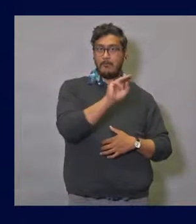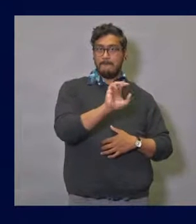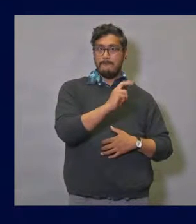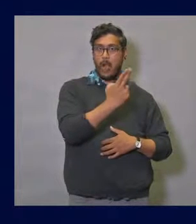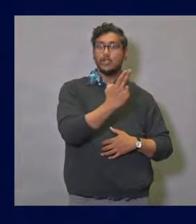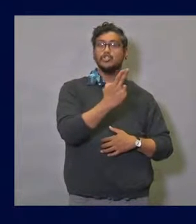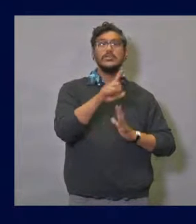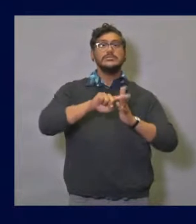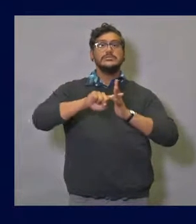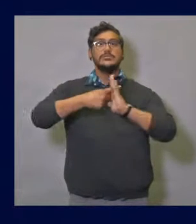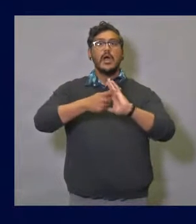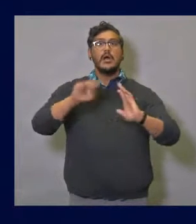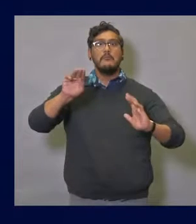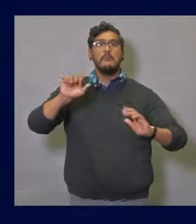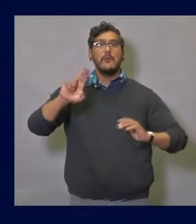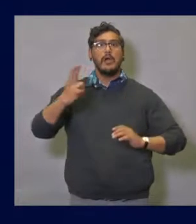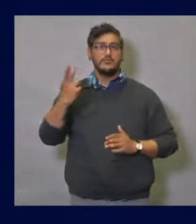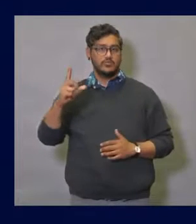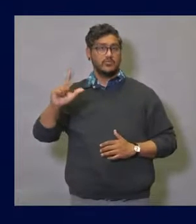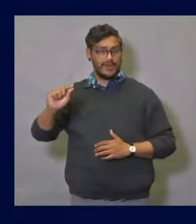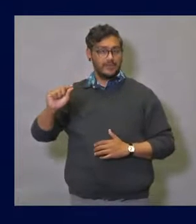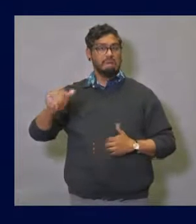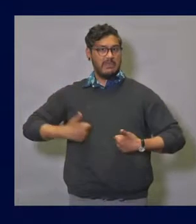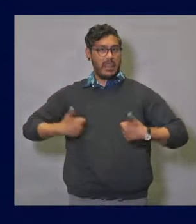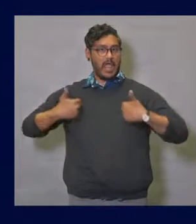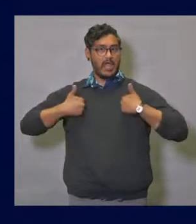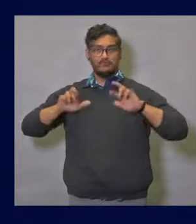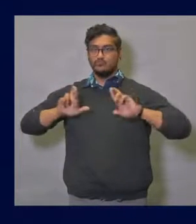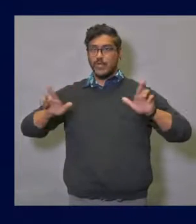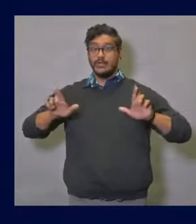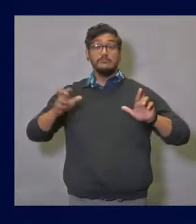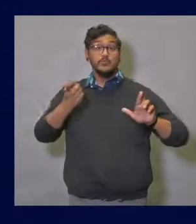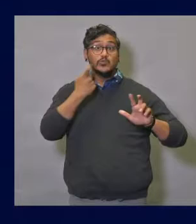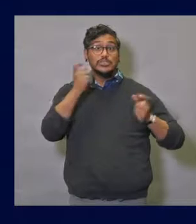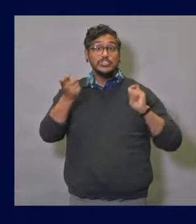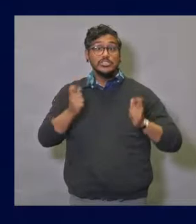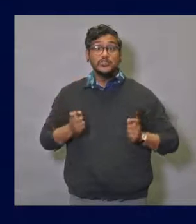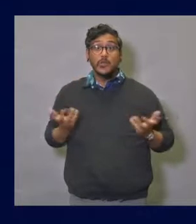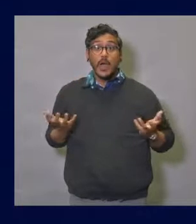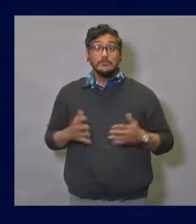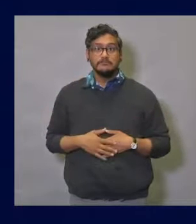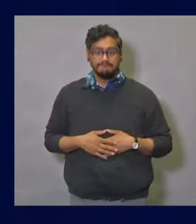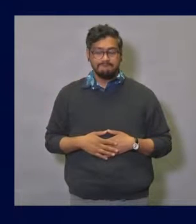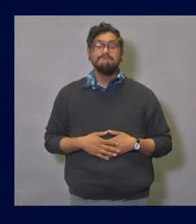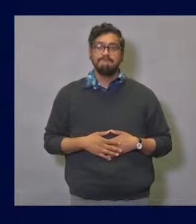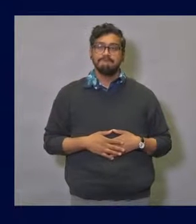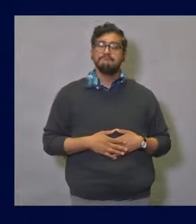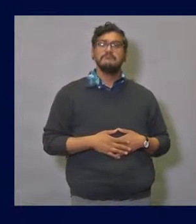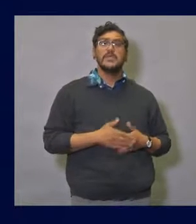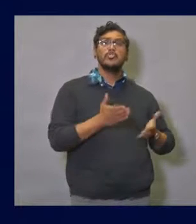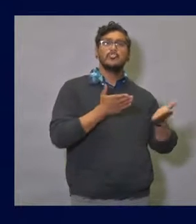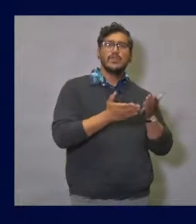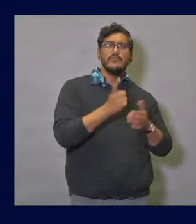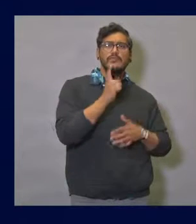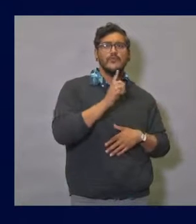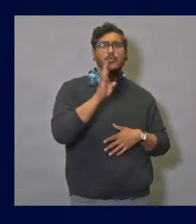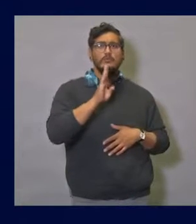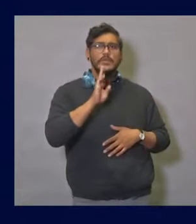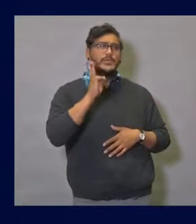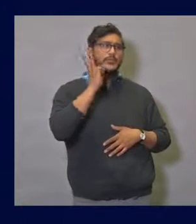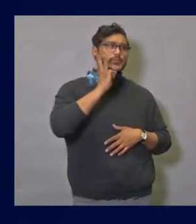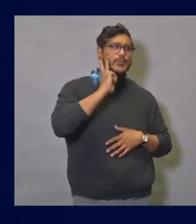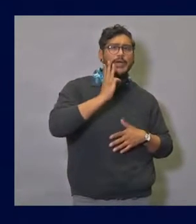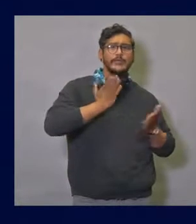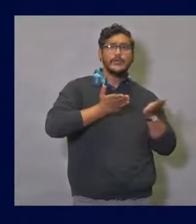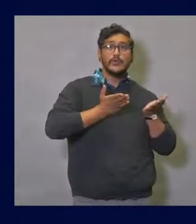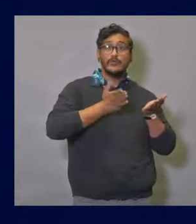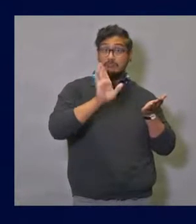HICIERON MODIFICACIONES EN LA